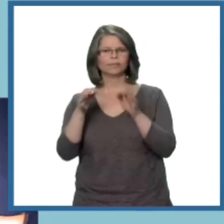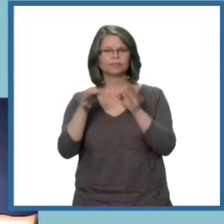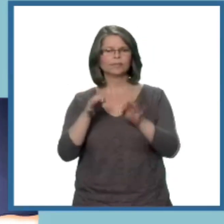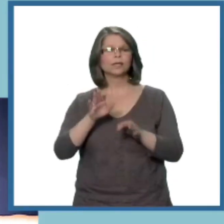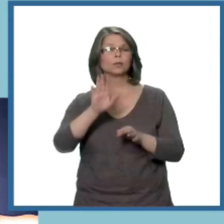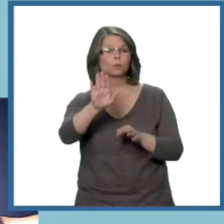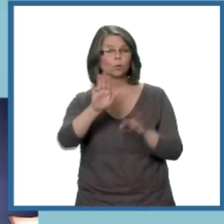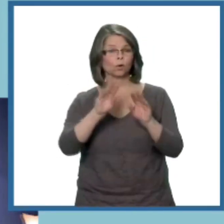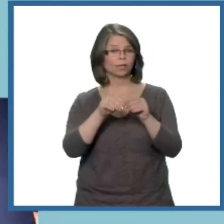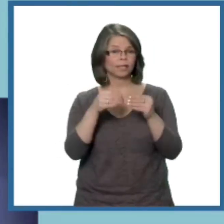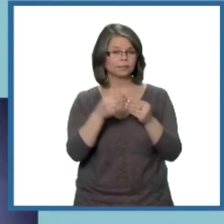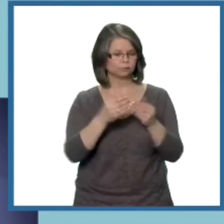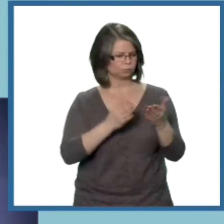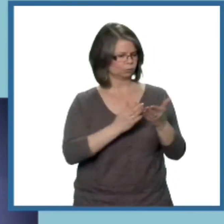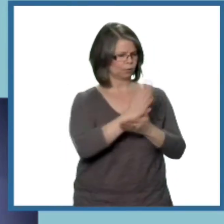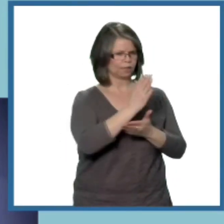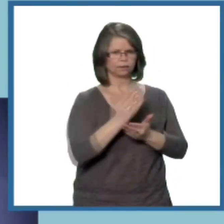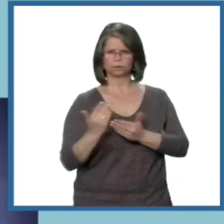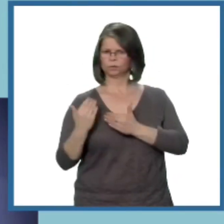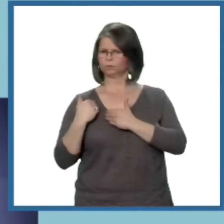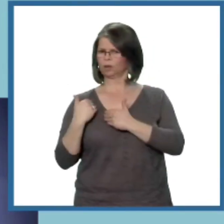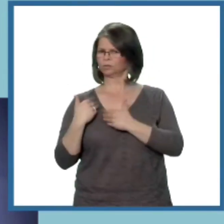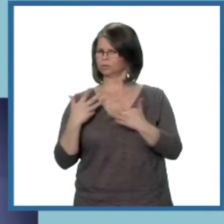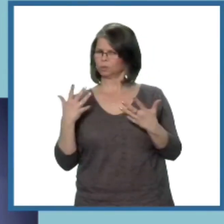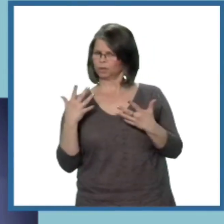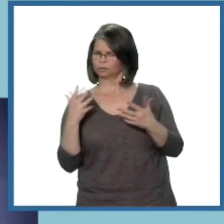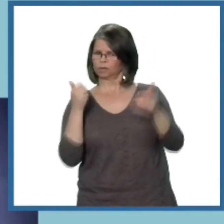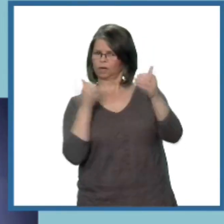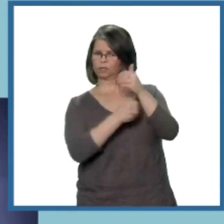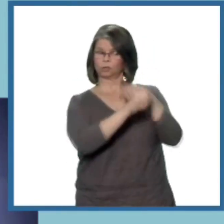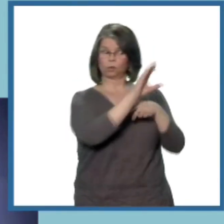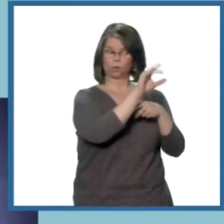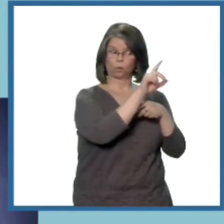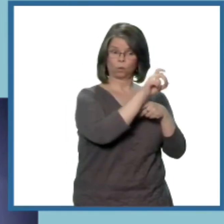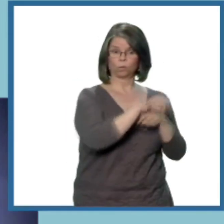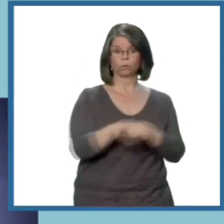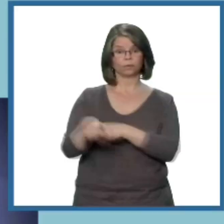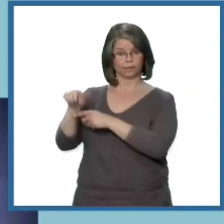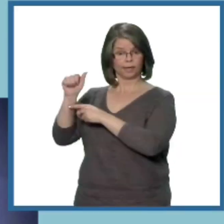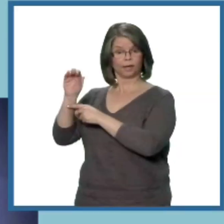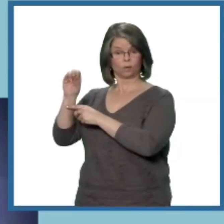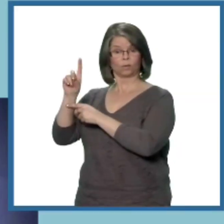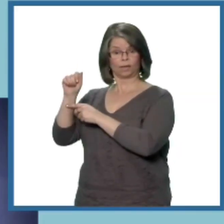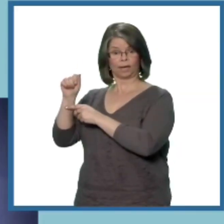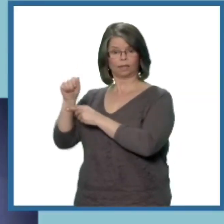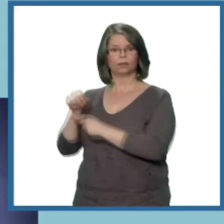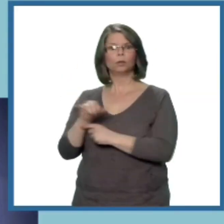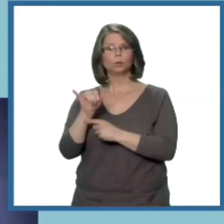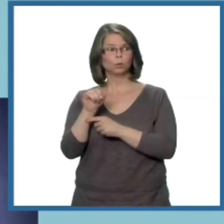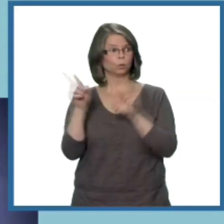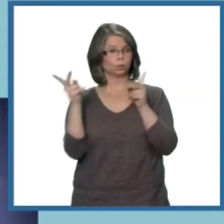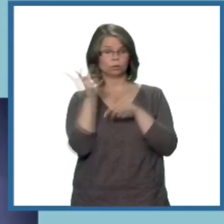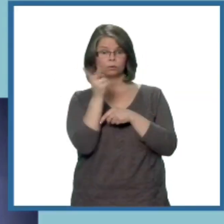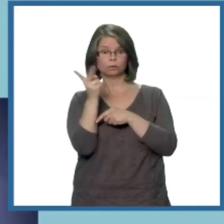The IASR under the AODA requires training about the Code and how it helps people with disabilities.